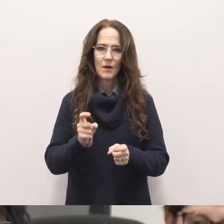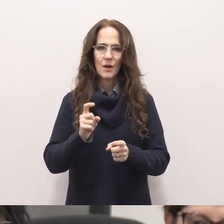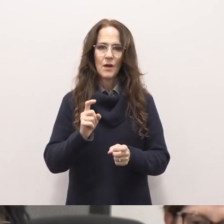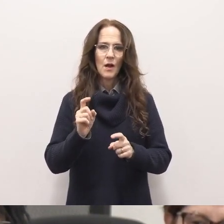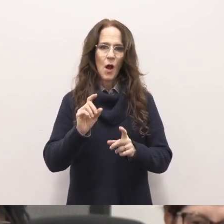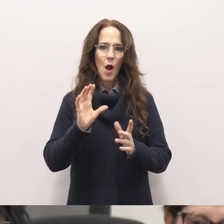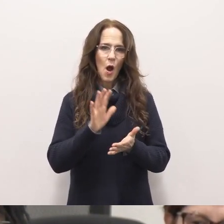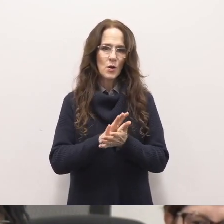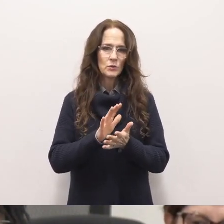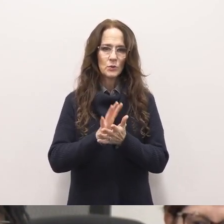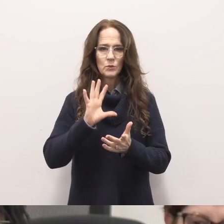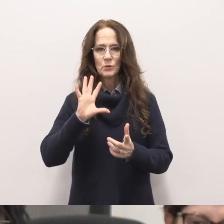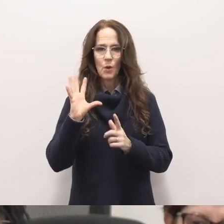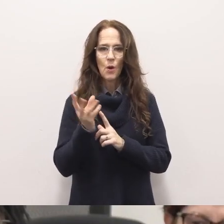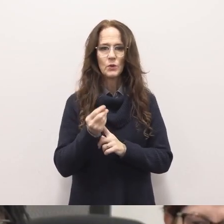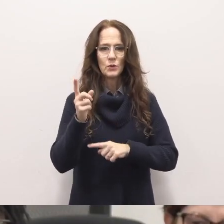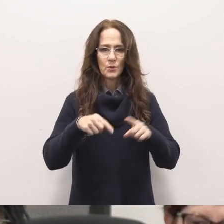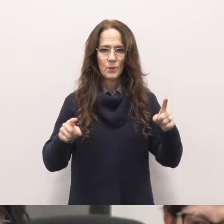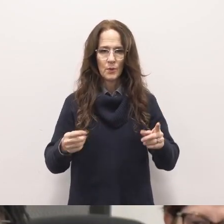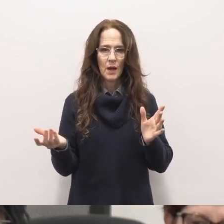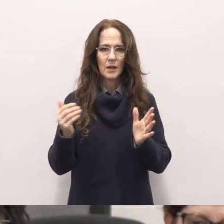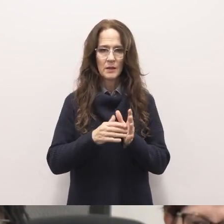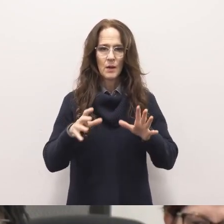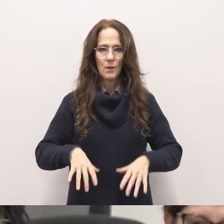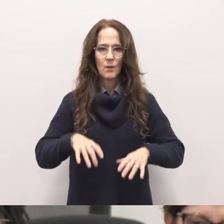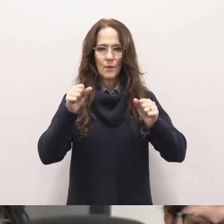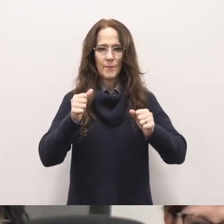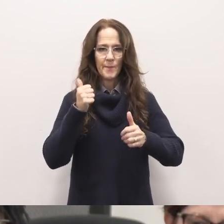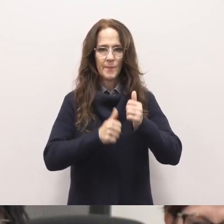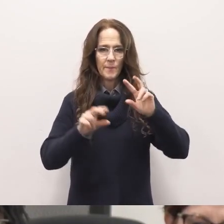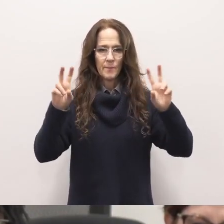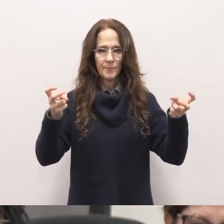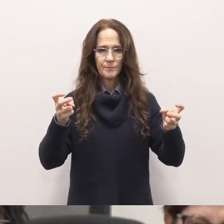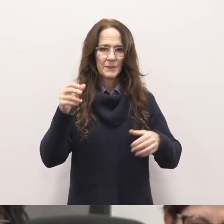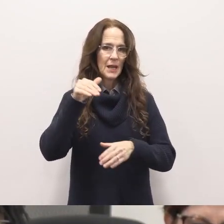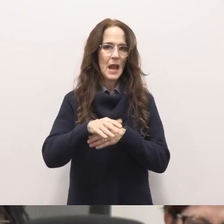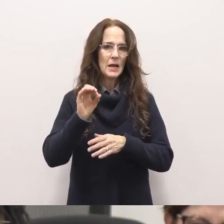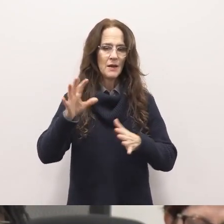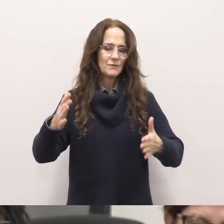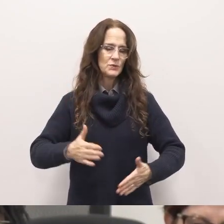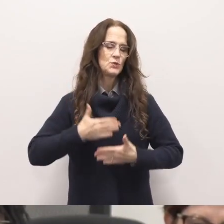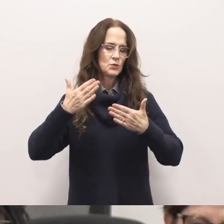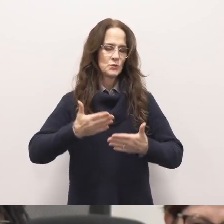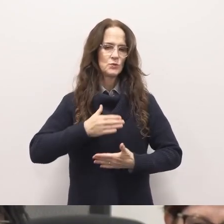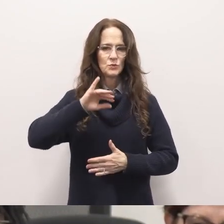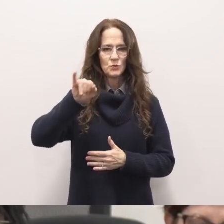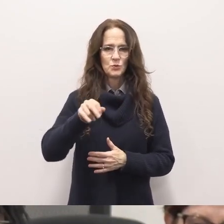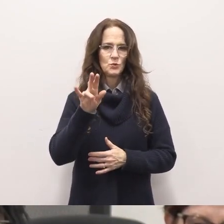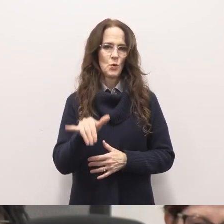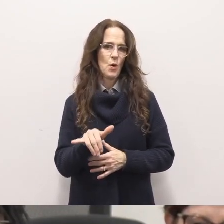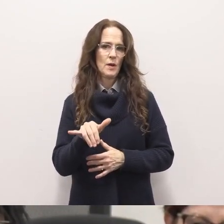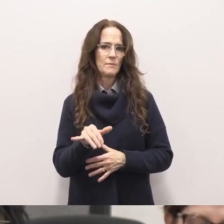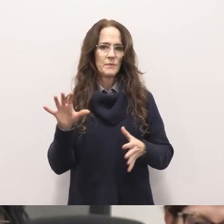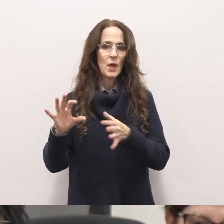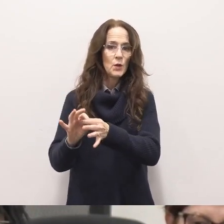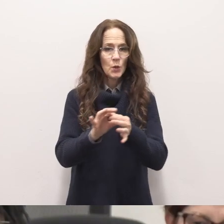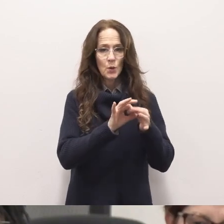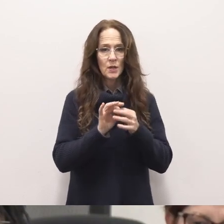I'm also proud to announce that we'll once again be holding it under the title, Night of Joy. This year during our Unity Week, alongside our dress-up days,